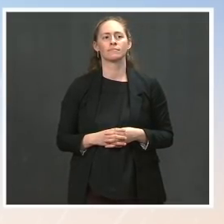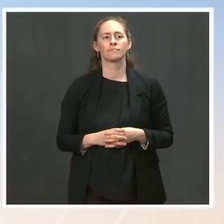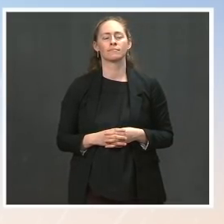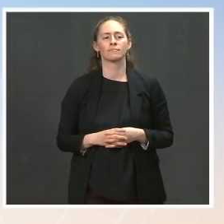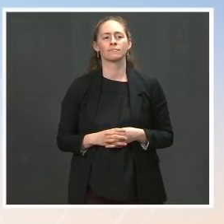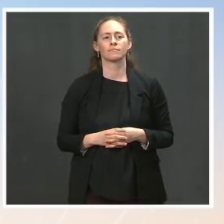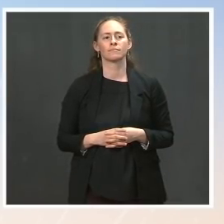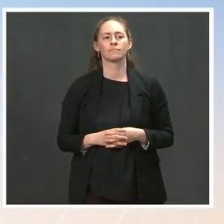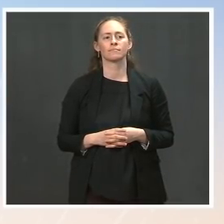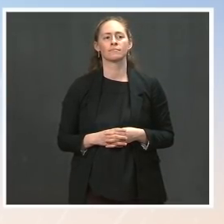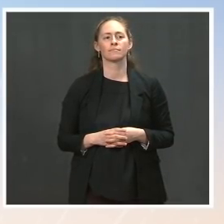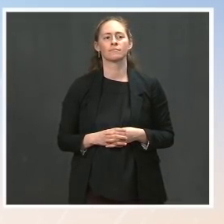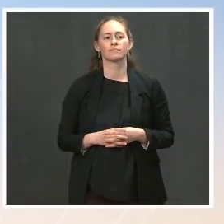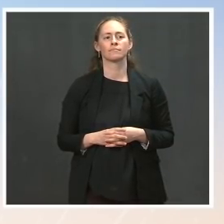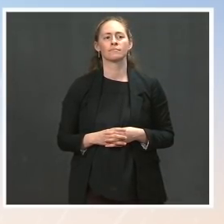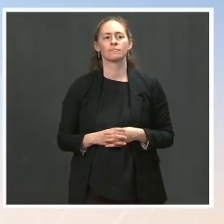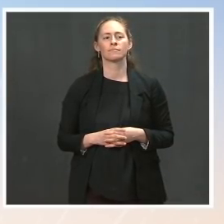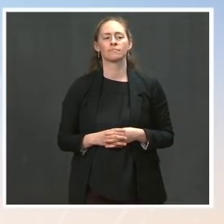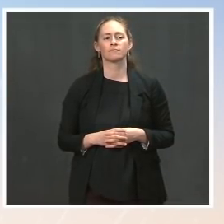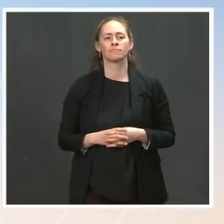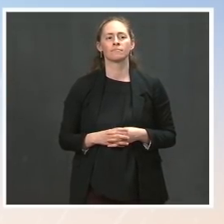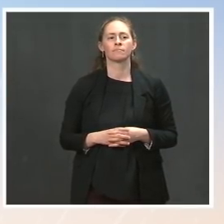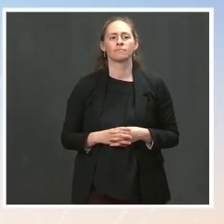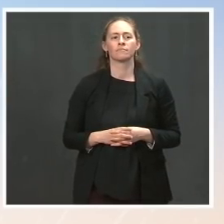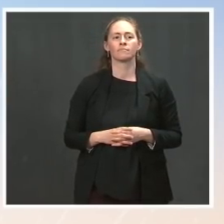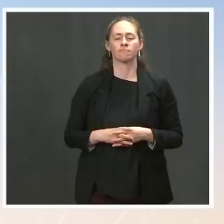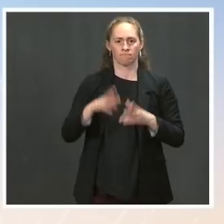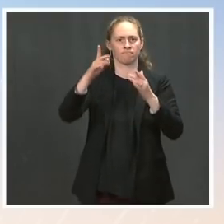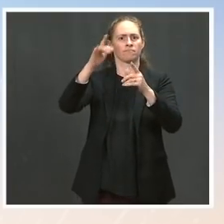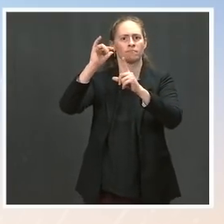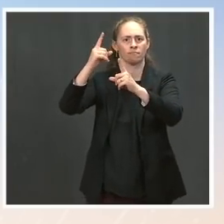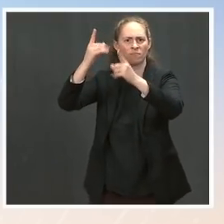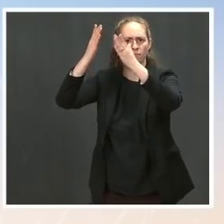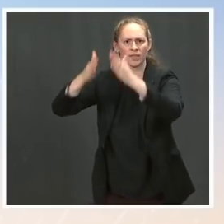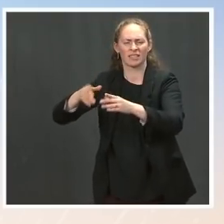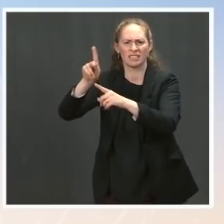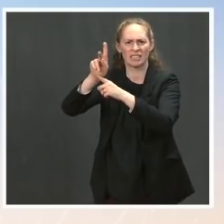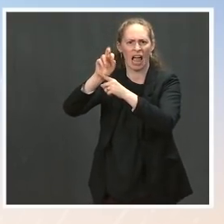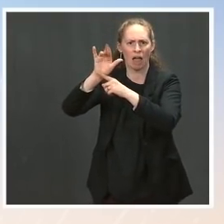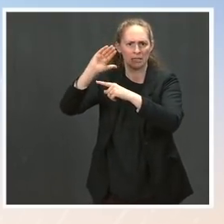potential visit to Shanghai, what's President Biden's expectation of them?